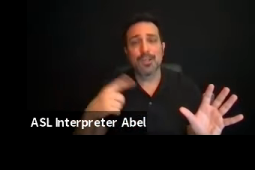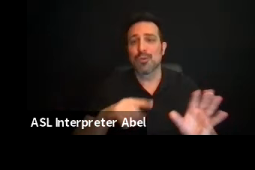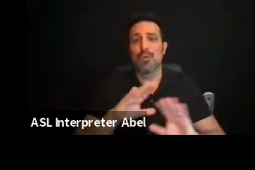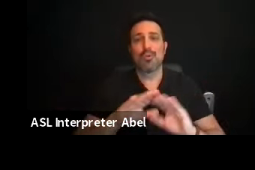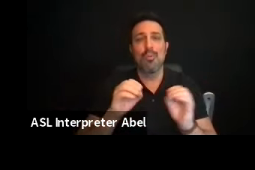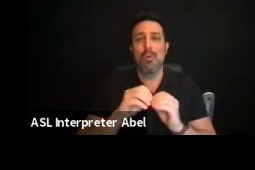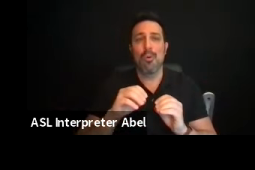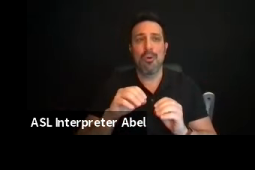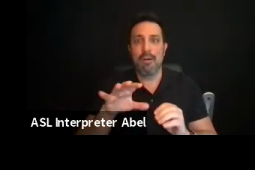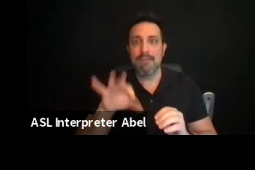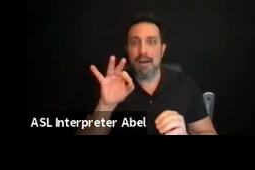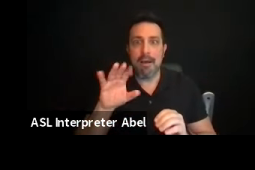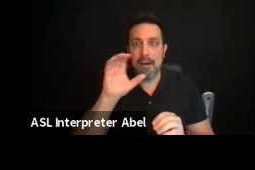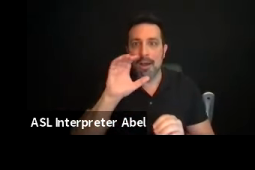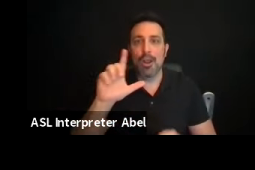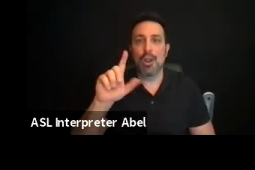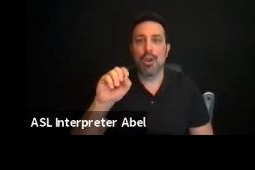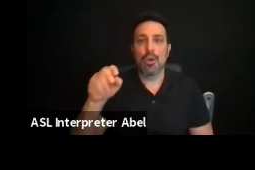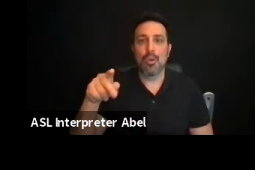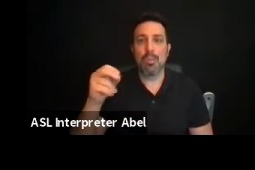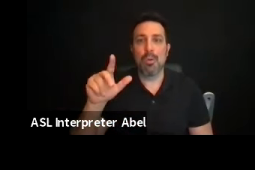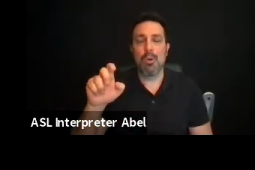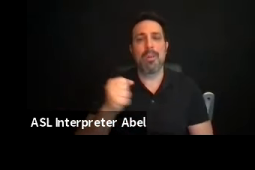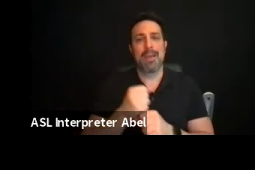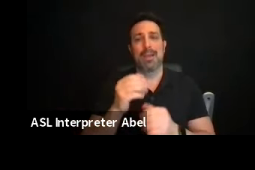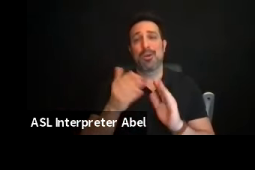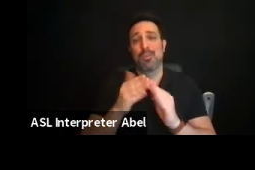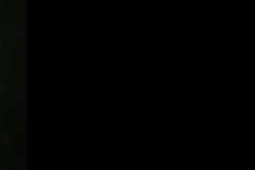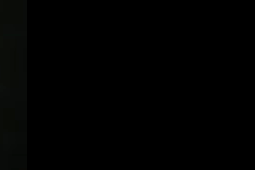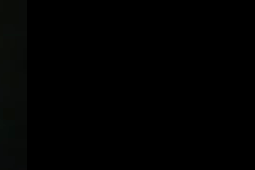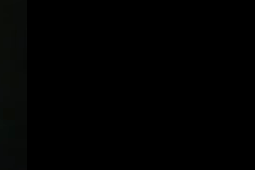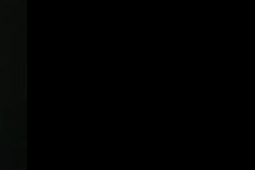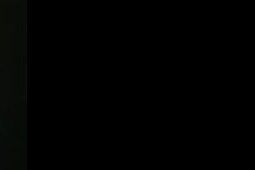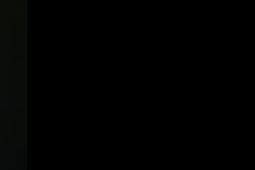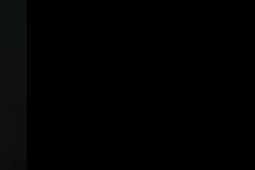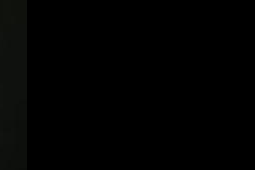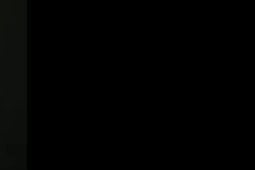in some way involved in Oregon legislation already but makes crystal clear and explicit so that we can no